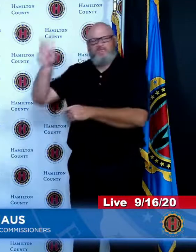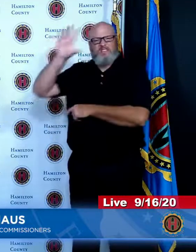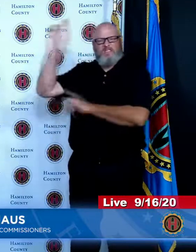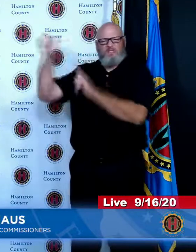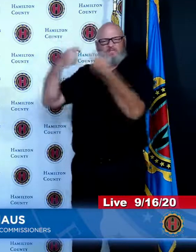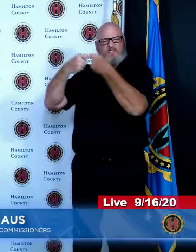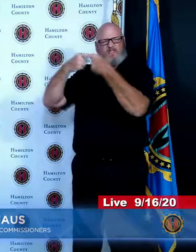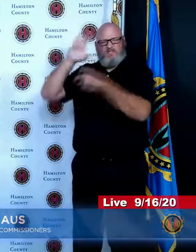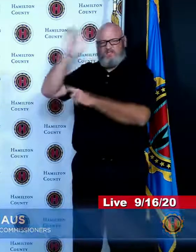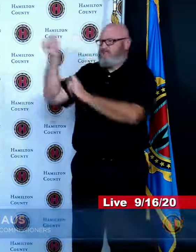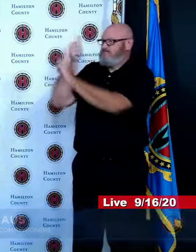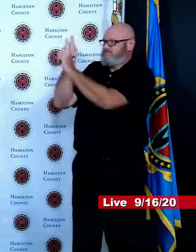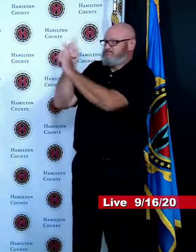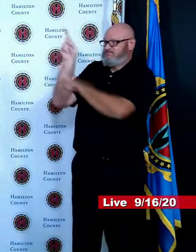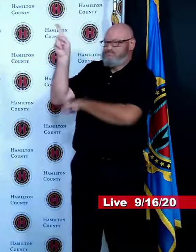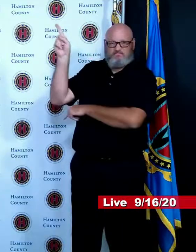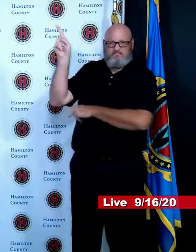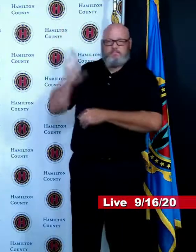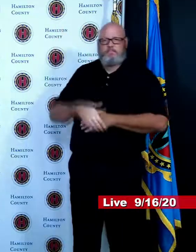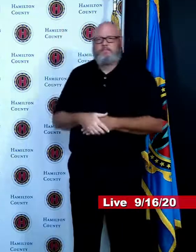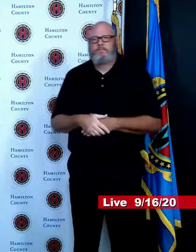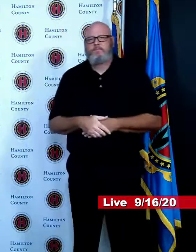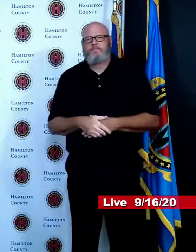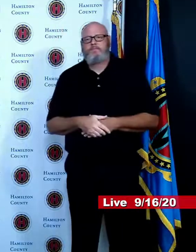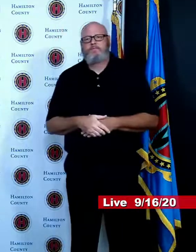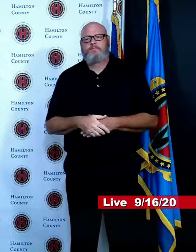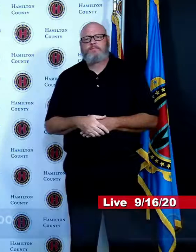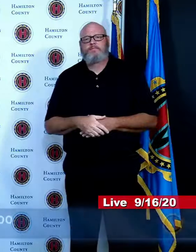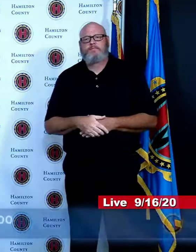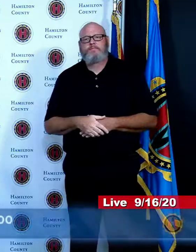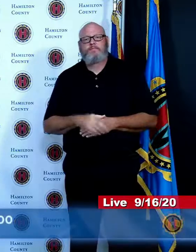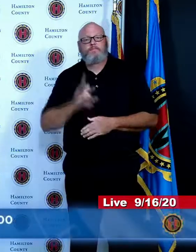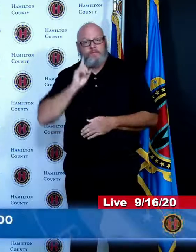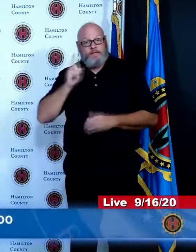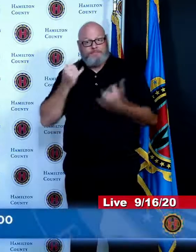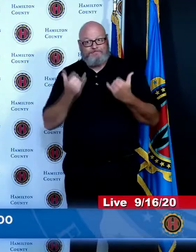if customers don't take action now those opportunities may not continue to be